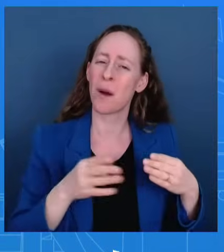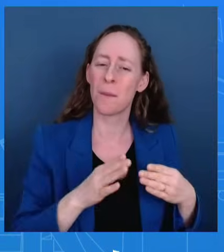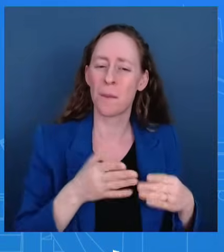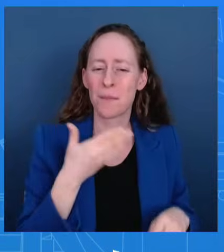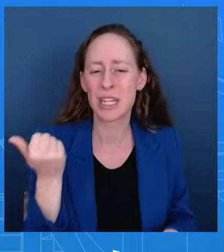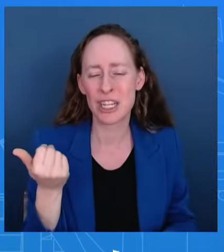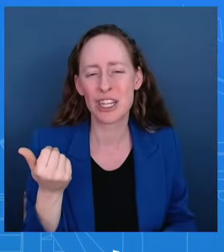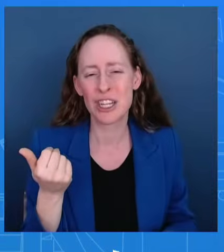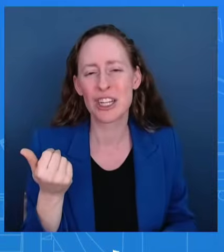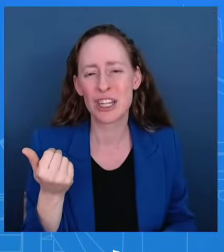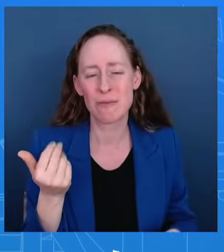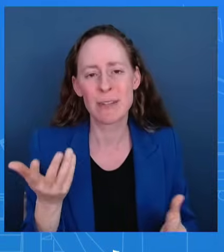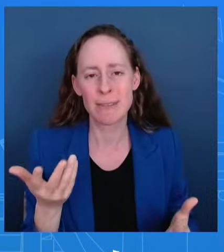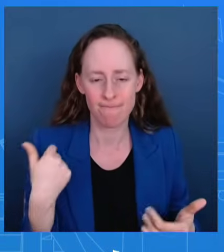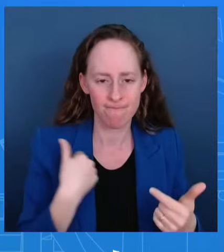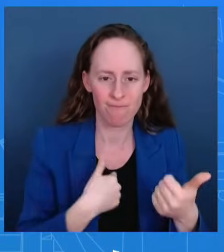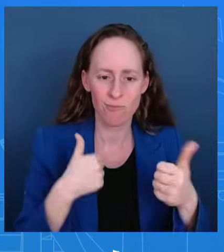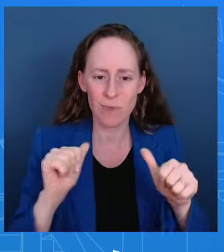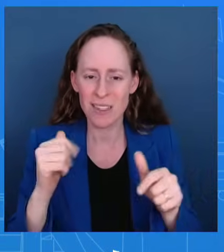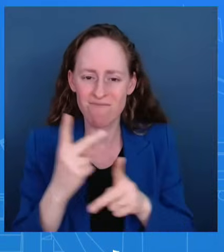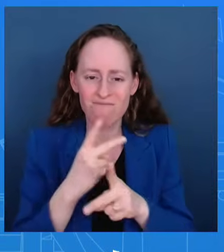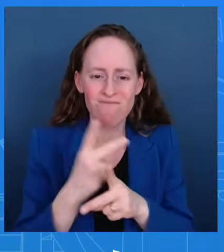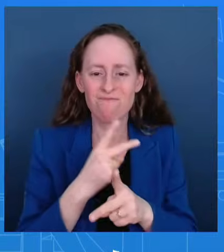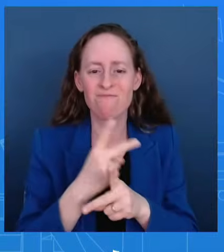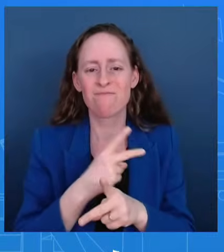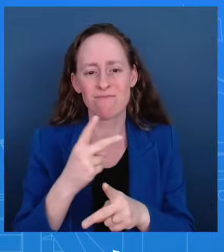particularly protest activity on the Israeli side.